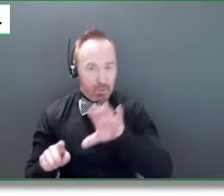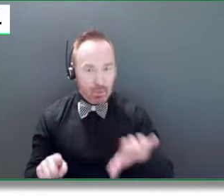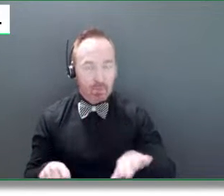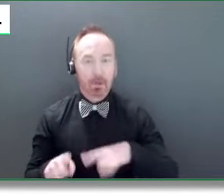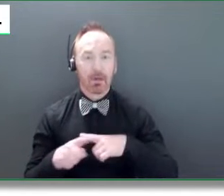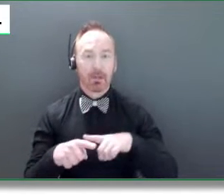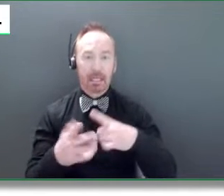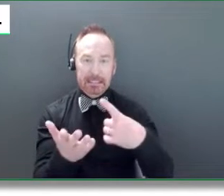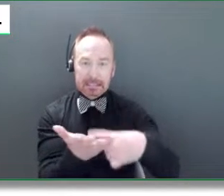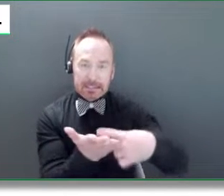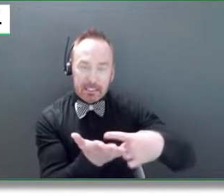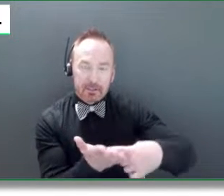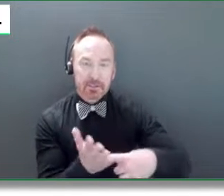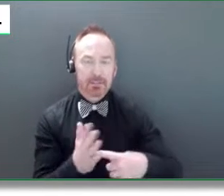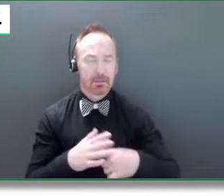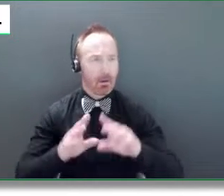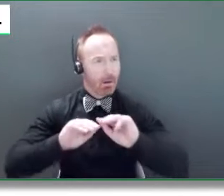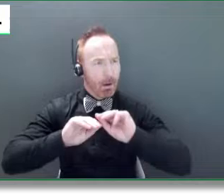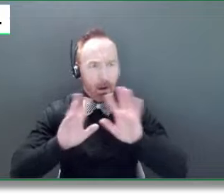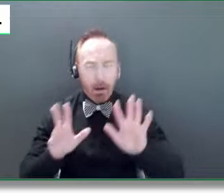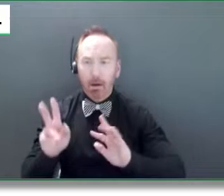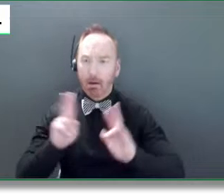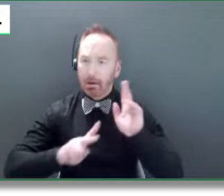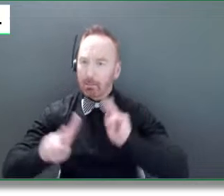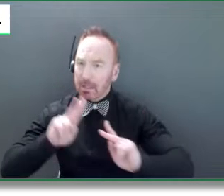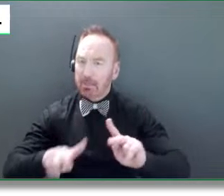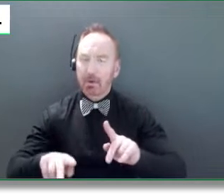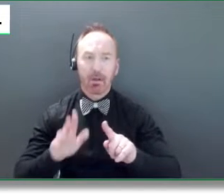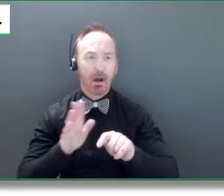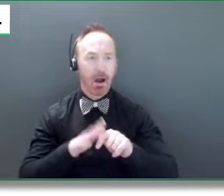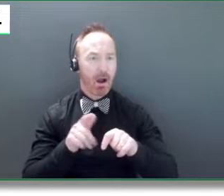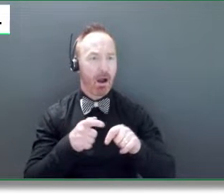in what they're talking about and they about issues that they deeply care about